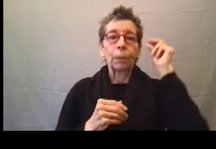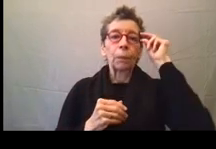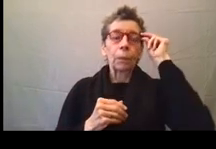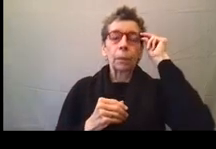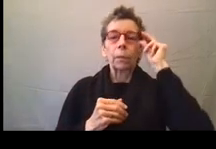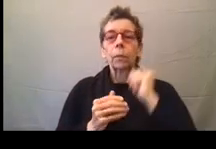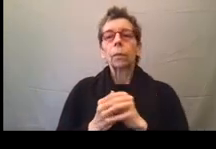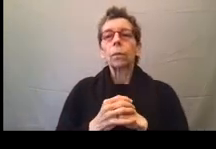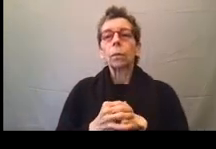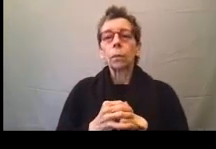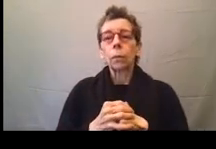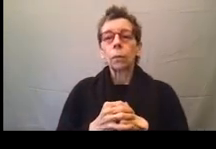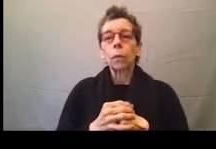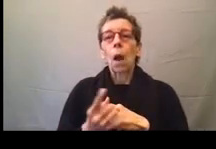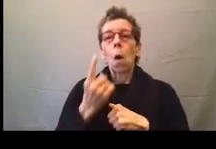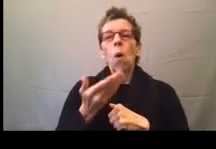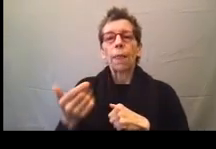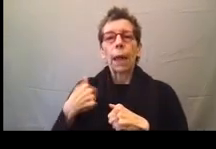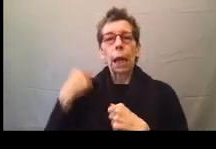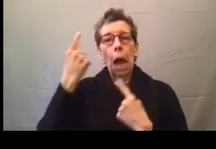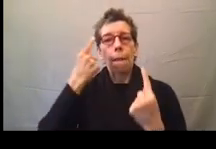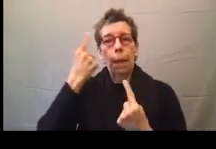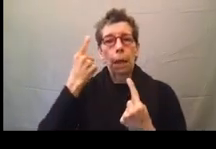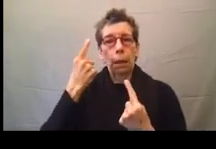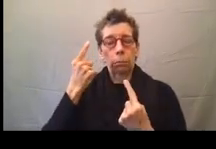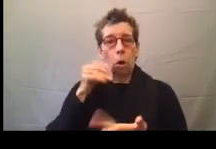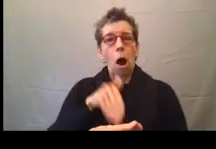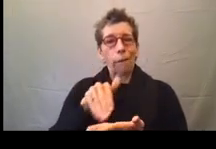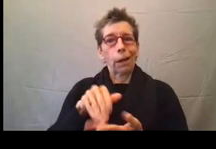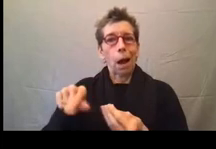of the things that I think a lot about when I look at President Biden's proposal and the